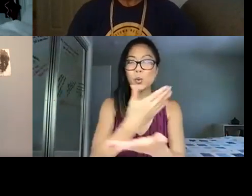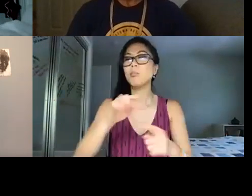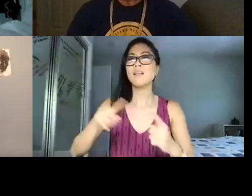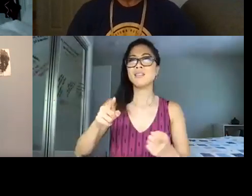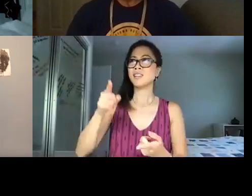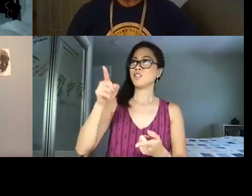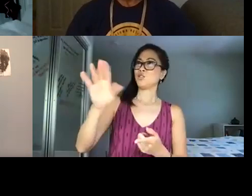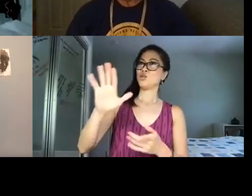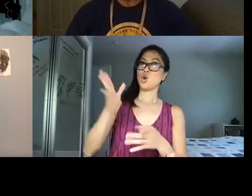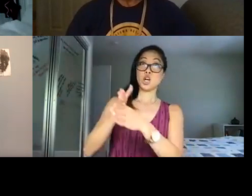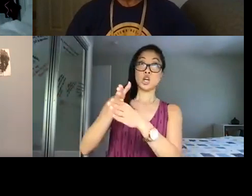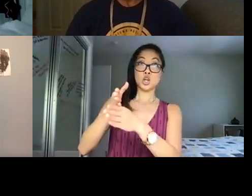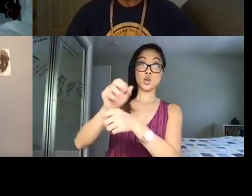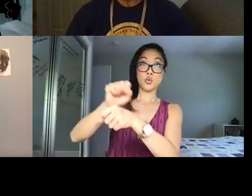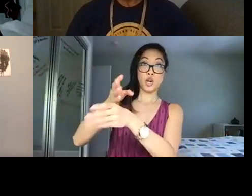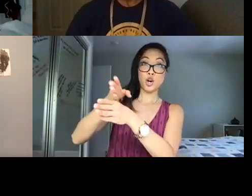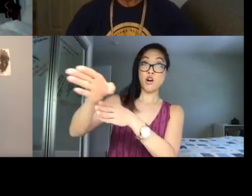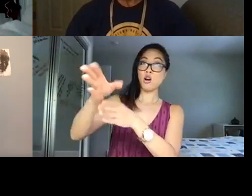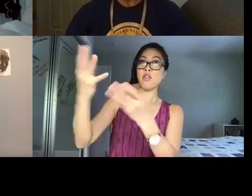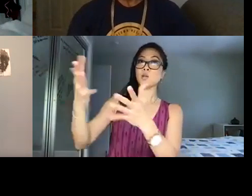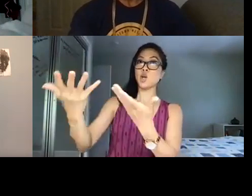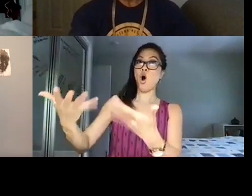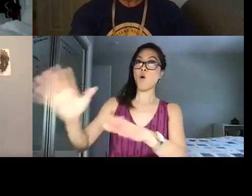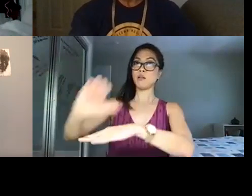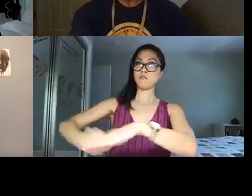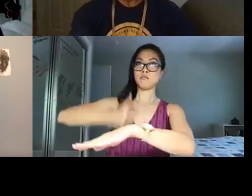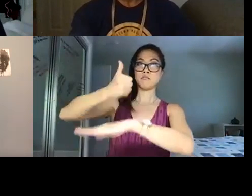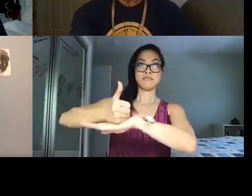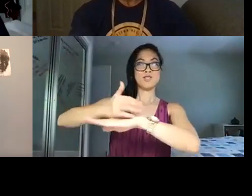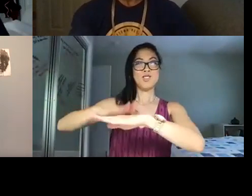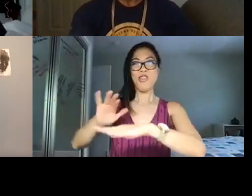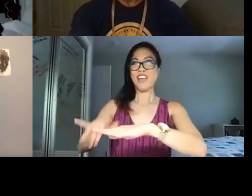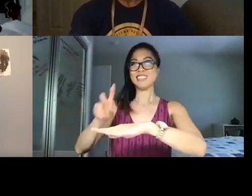Which is a riddle inside of a puzzle inside a metaphor.